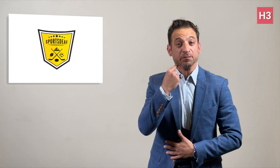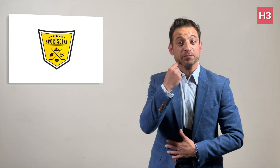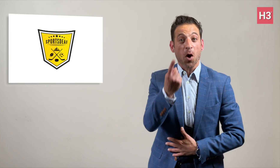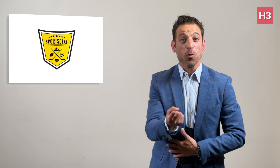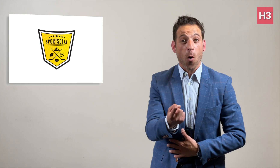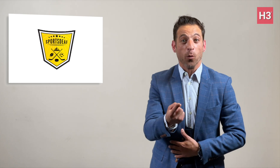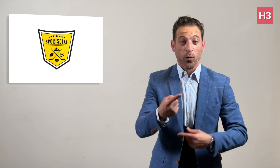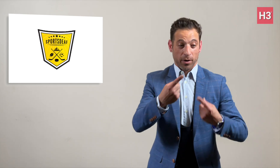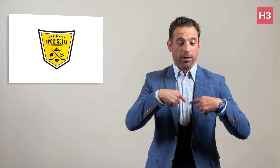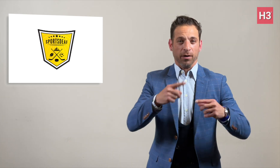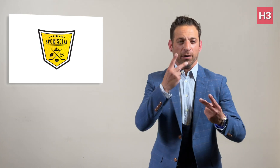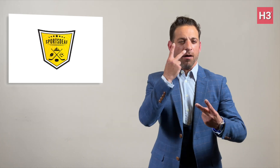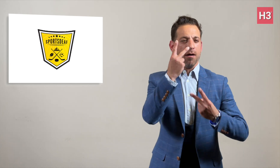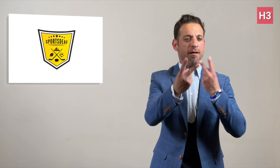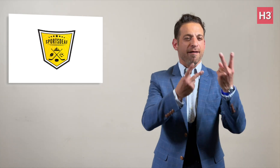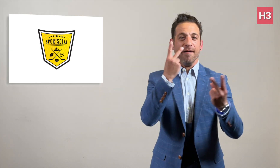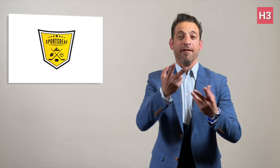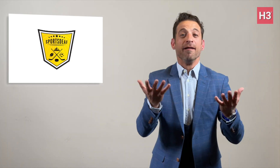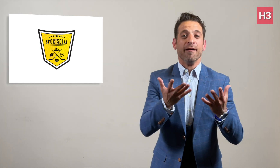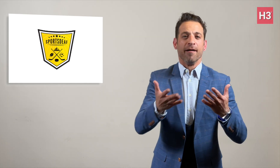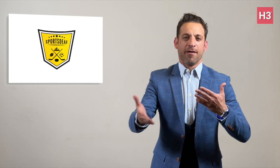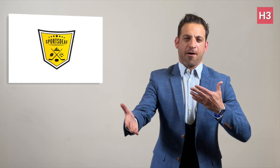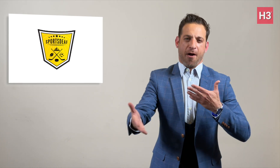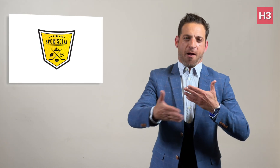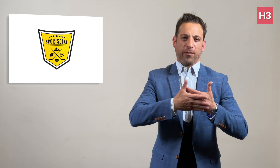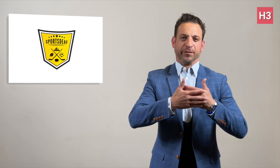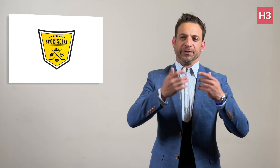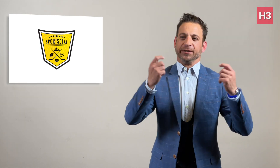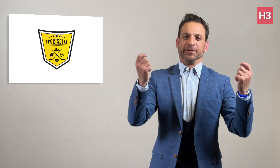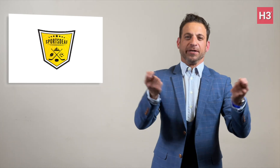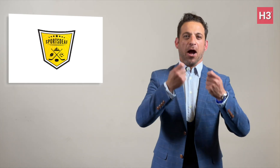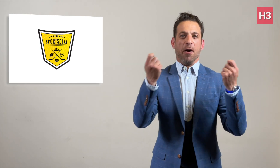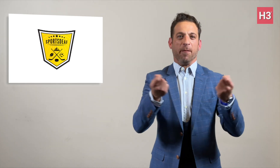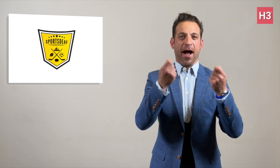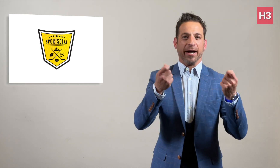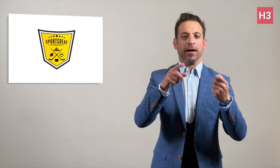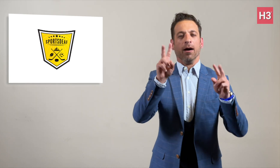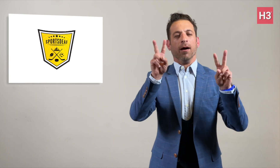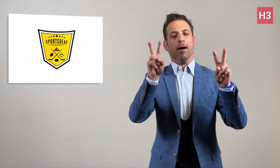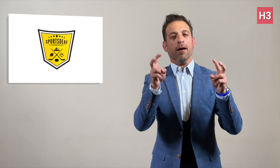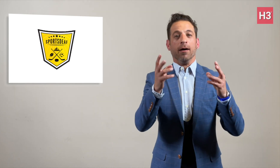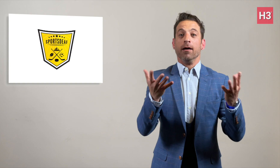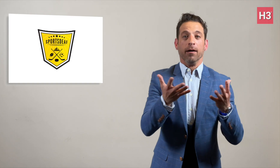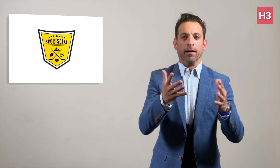Tomorrow is the Closing Ceremony.